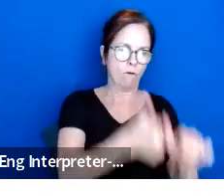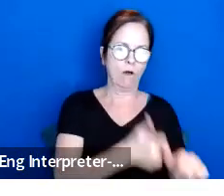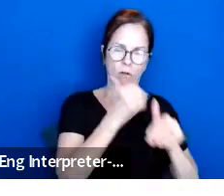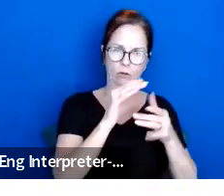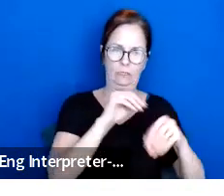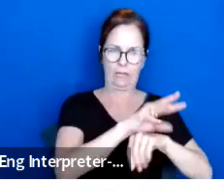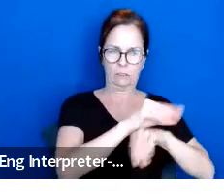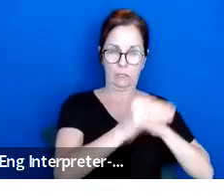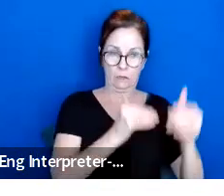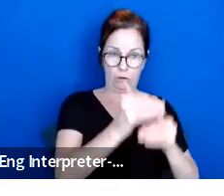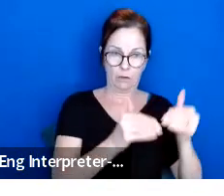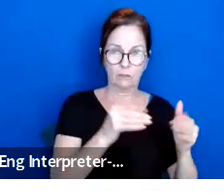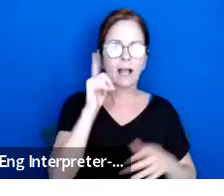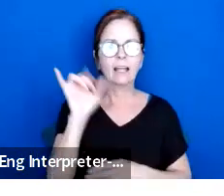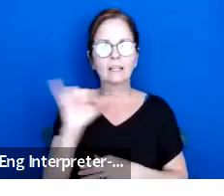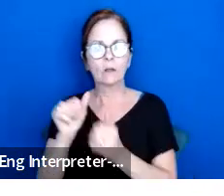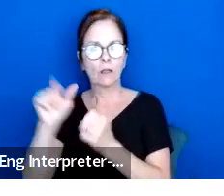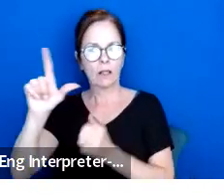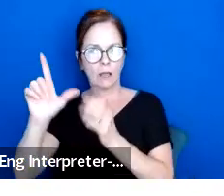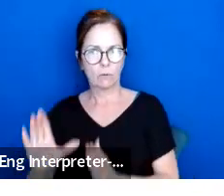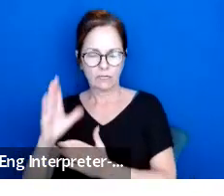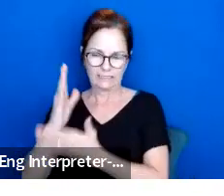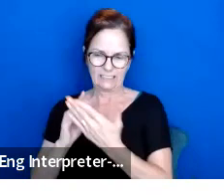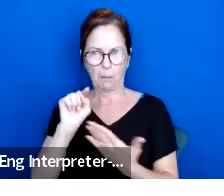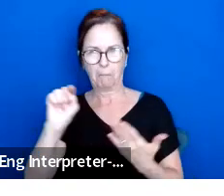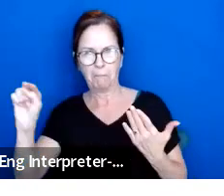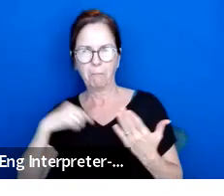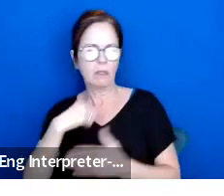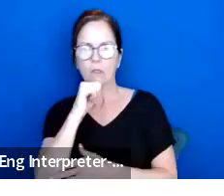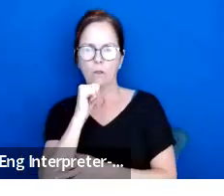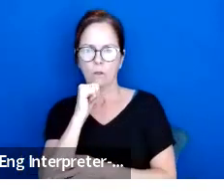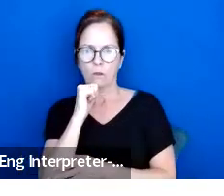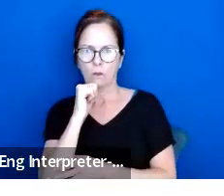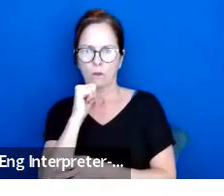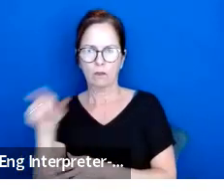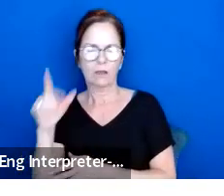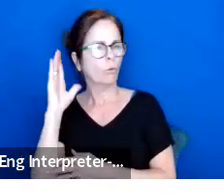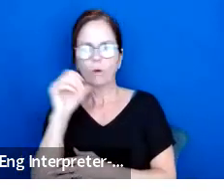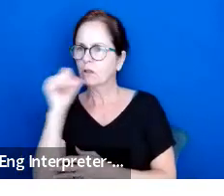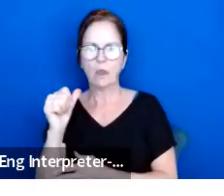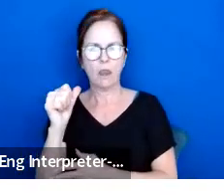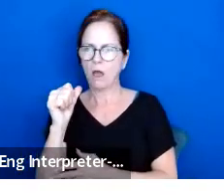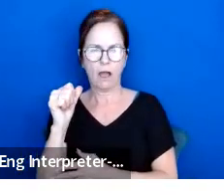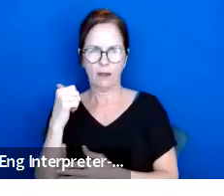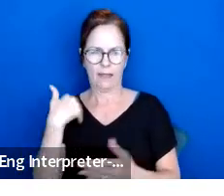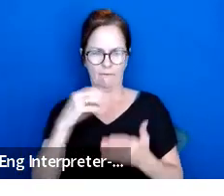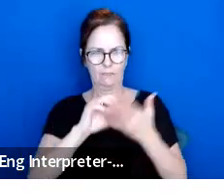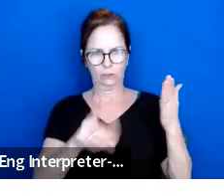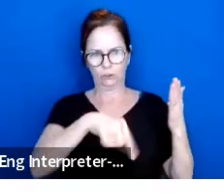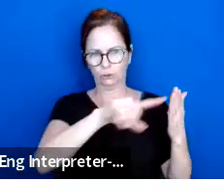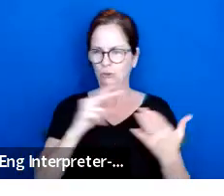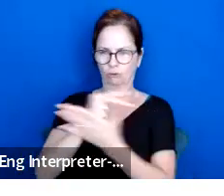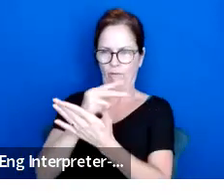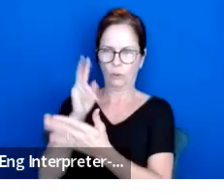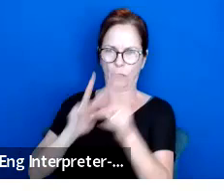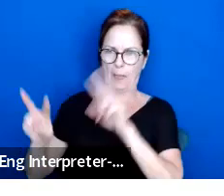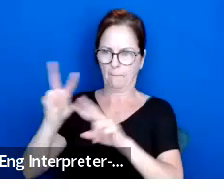And similarly to the librarians, we have some who don't have, who are not going to be reviewed by students because, it's not part of their sort of daily.